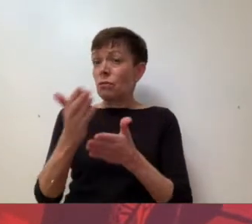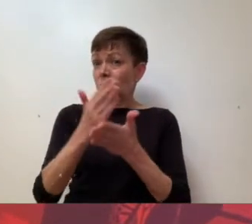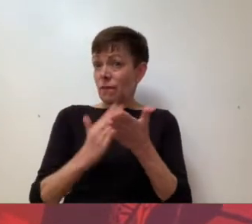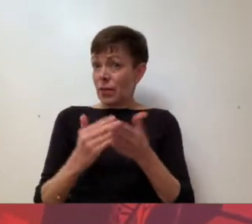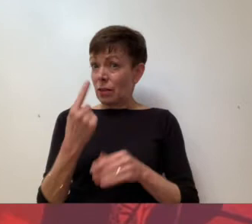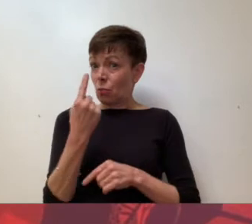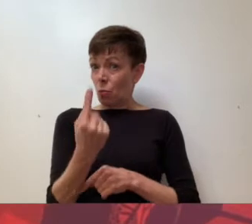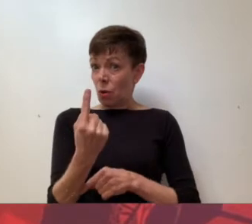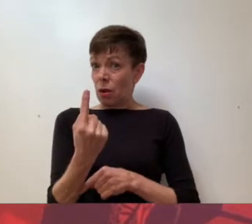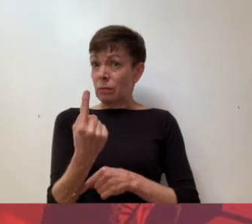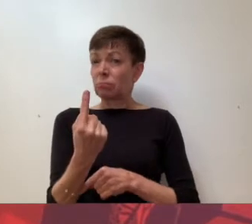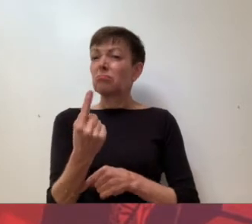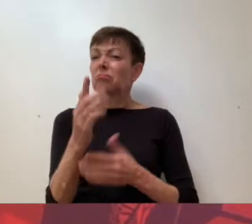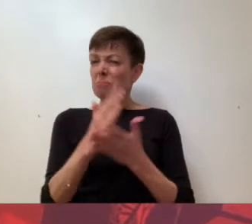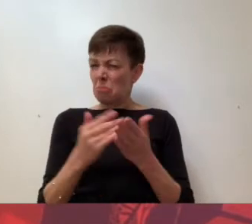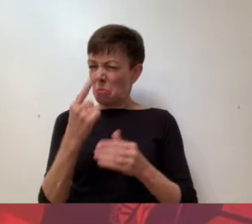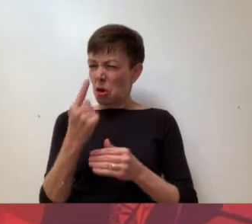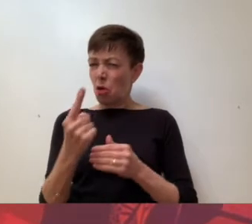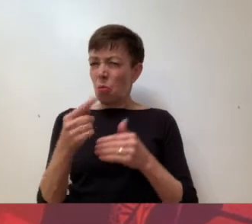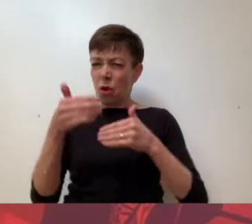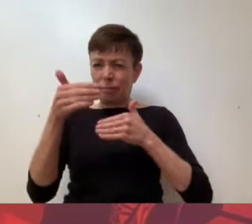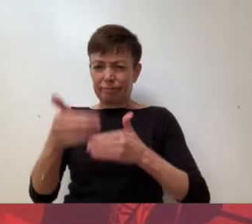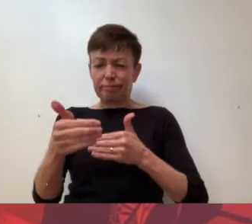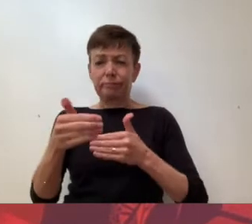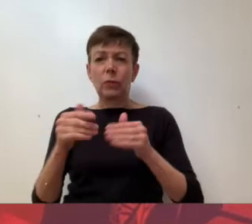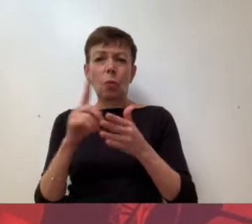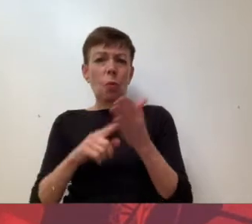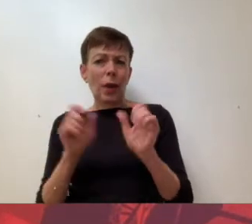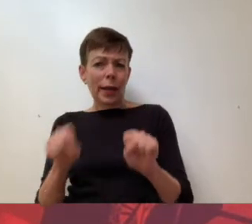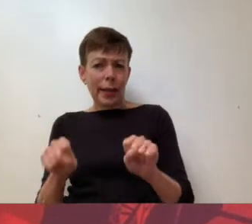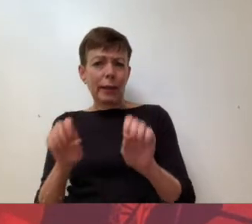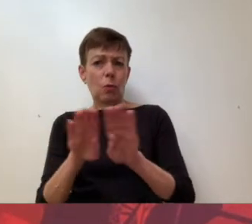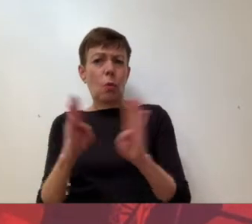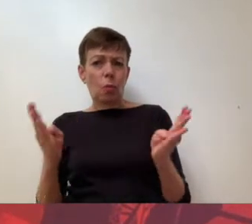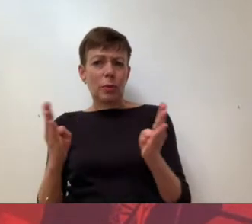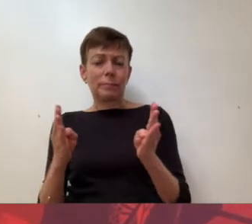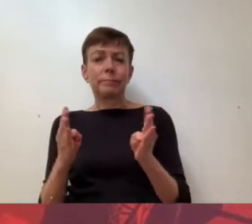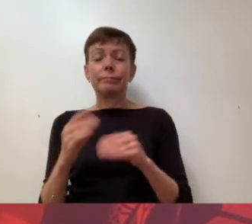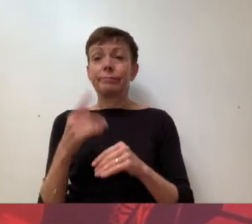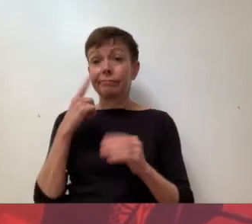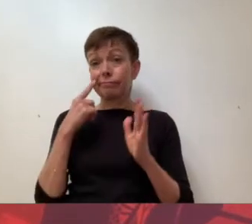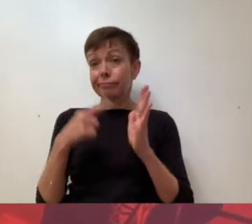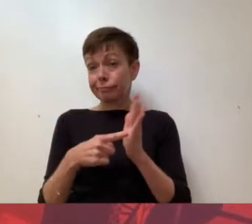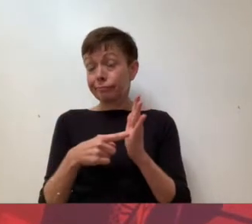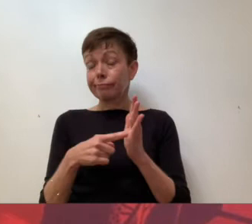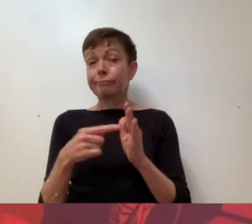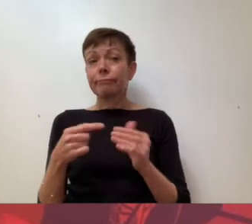who are, under the province's phase one of the plan, able to open at this time. So this